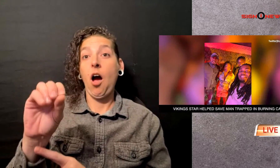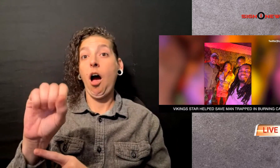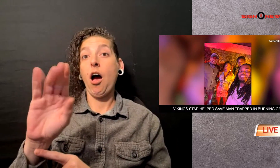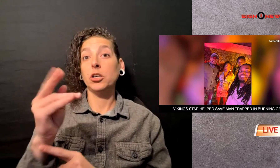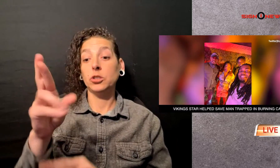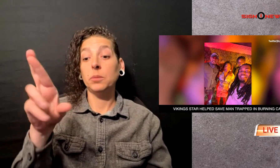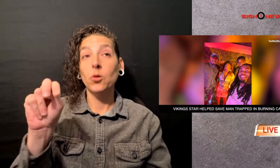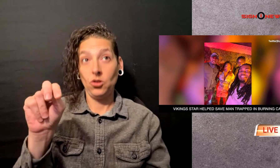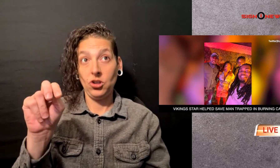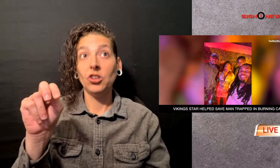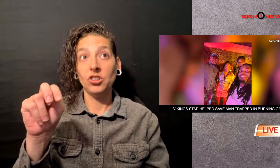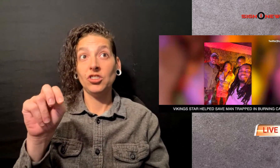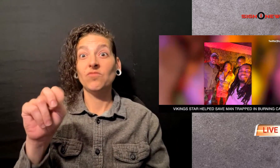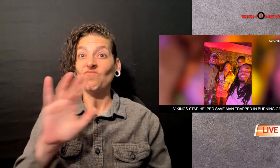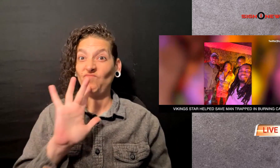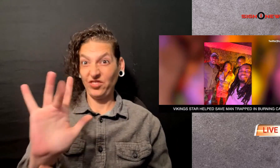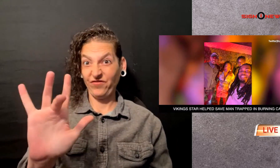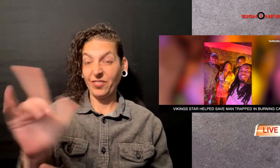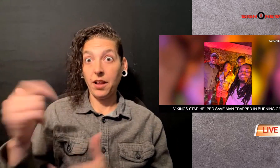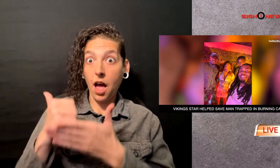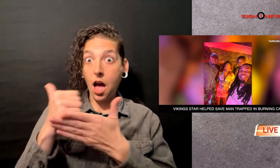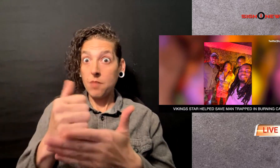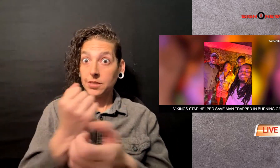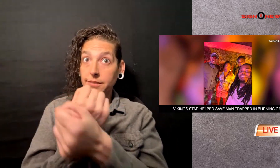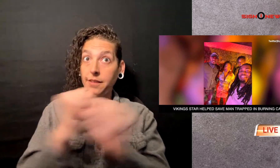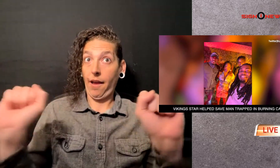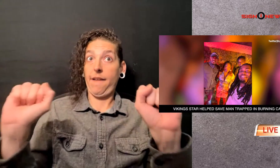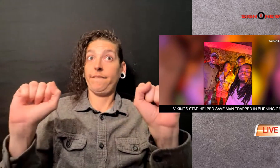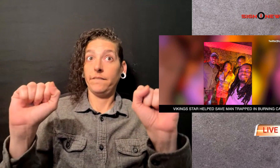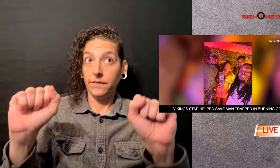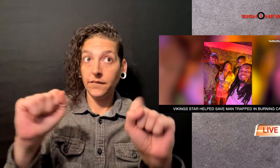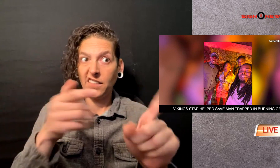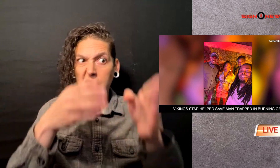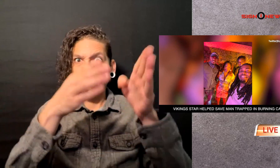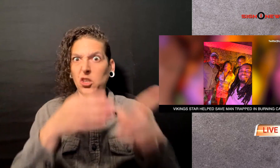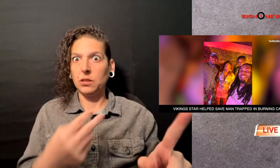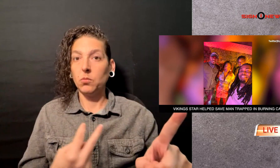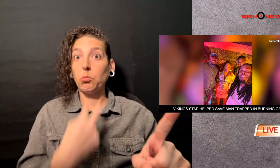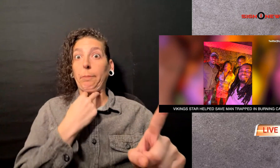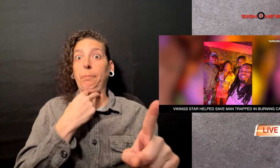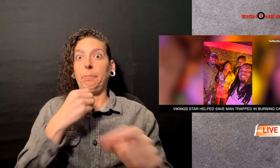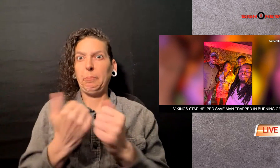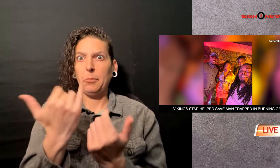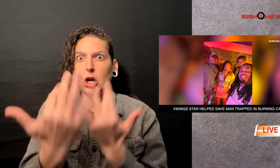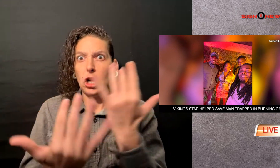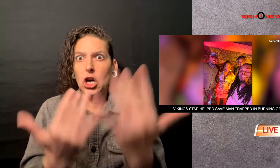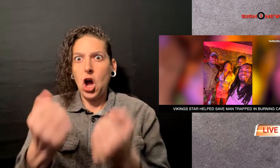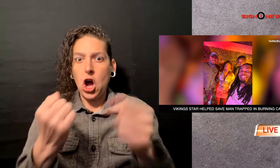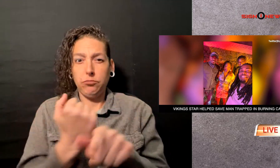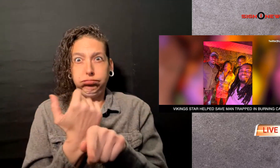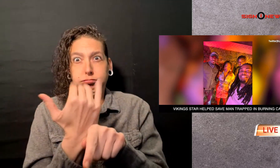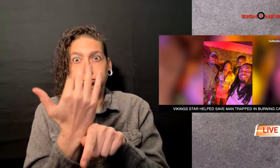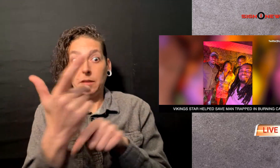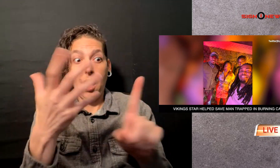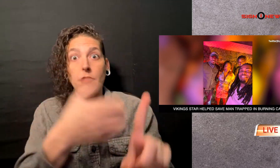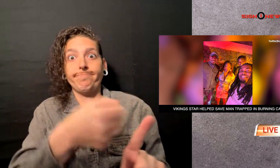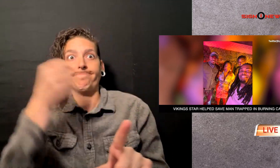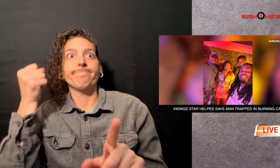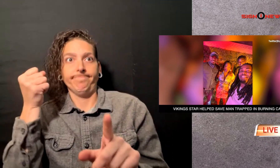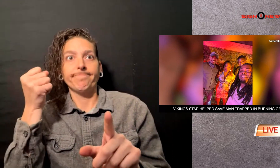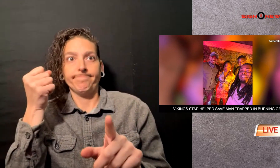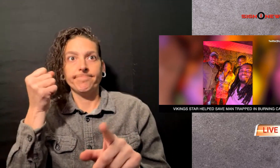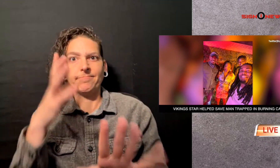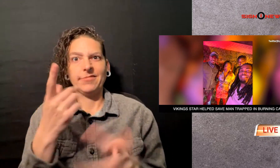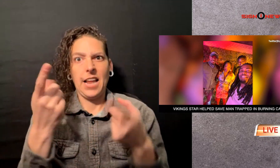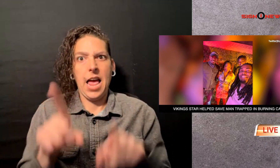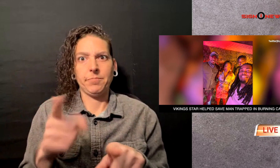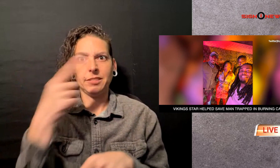25 year old NFL star KJ Osborn help save a person trapped inside a burning car in